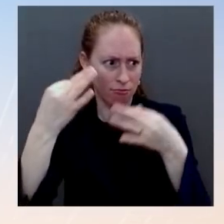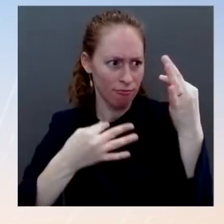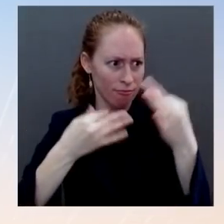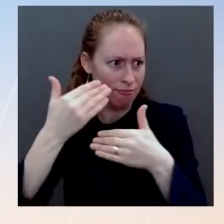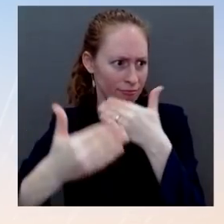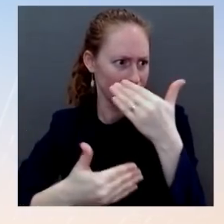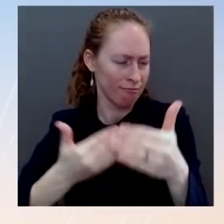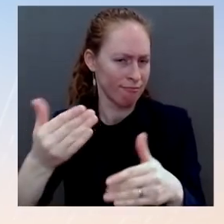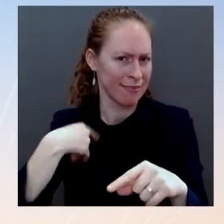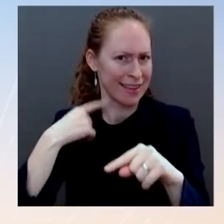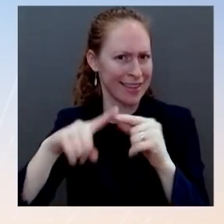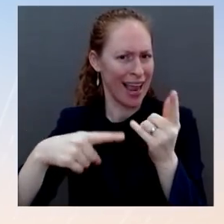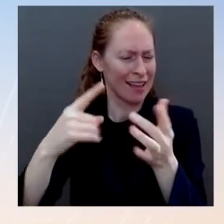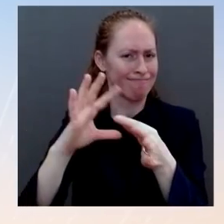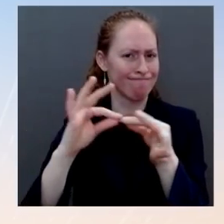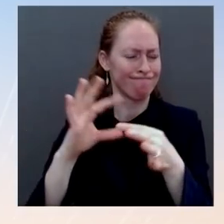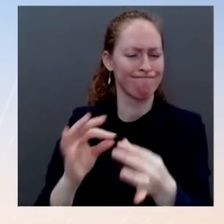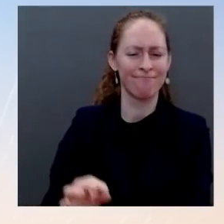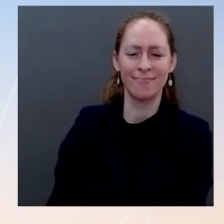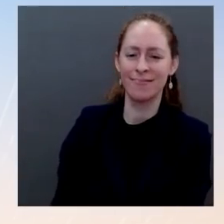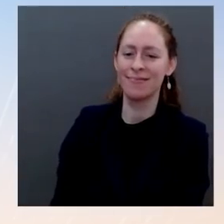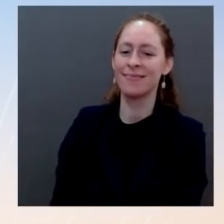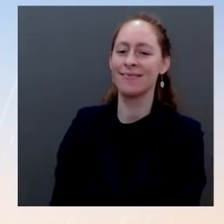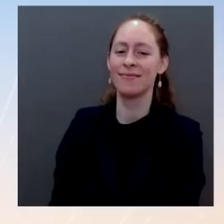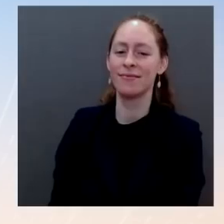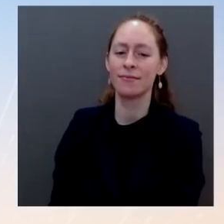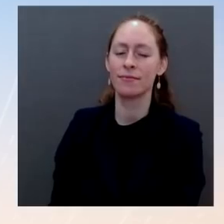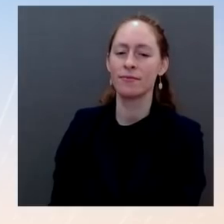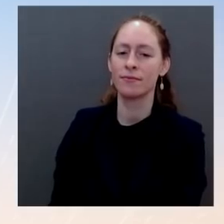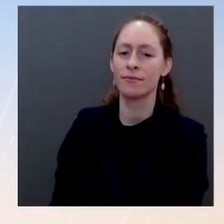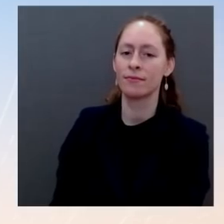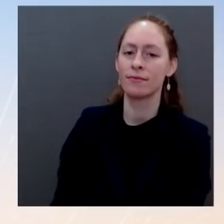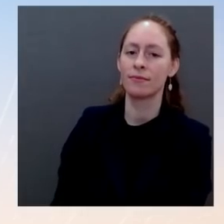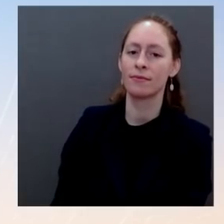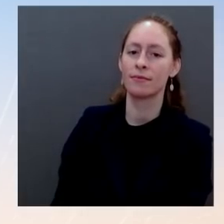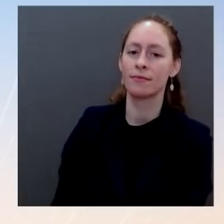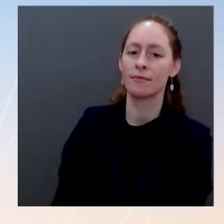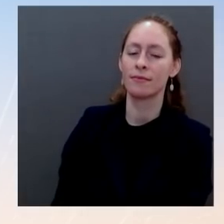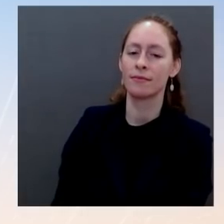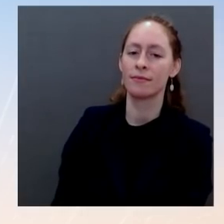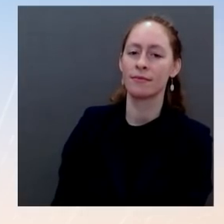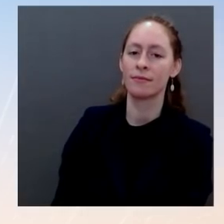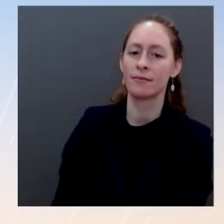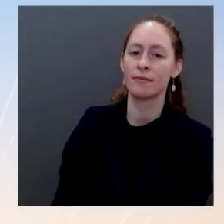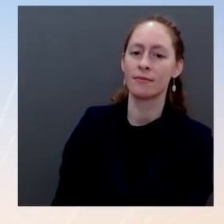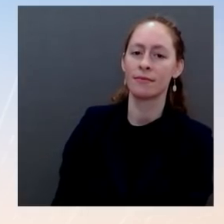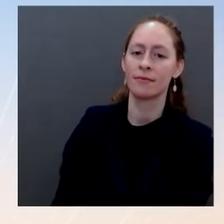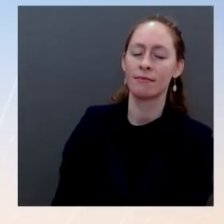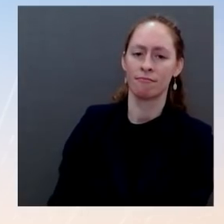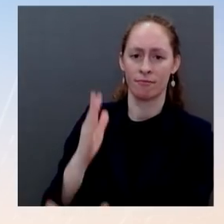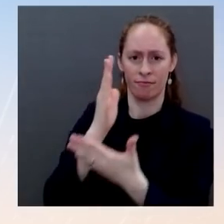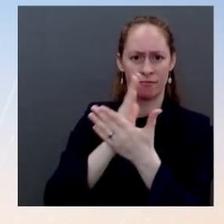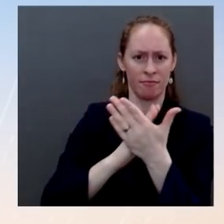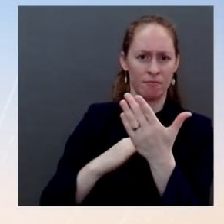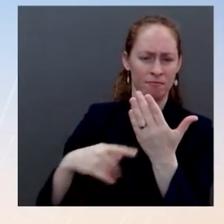Does the President agree with that statement? Ms. Psaki: The President believes in a woman's right to choose. I think you're very familiar with his position on this issue.